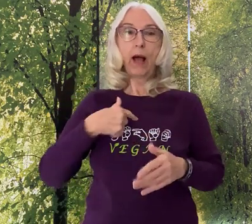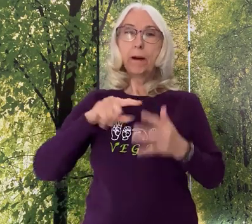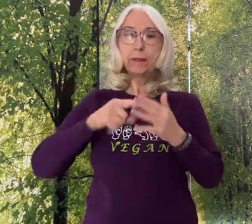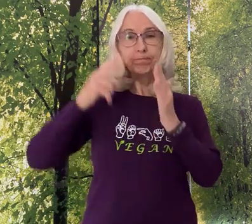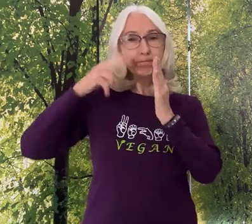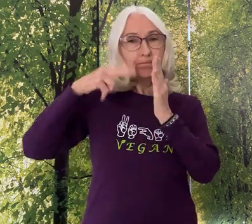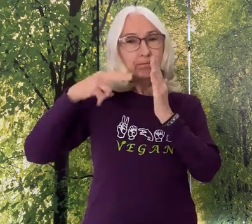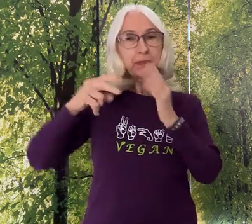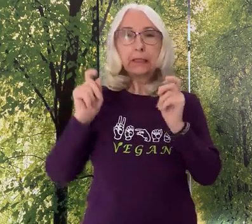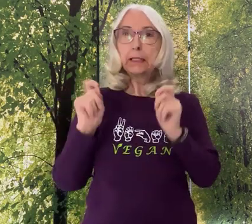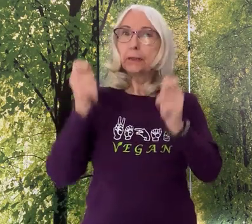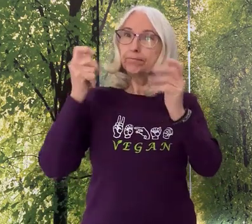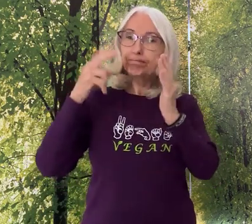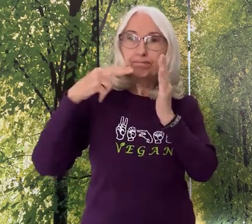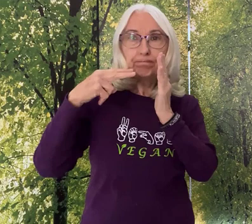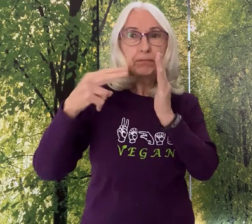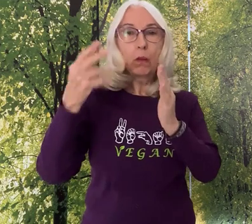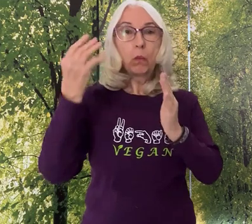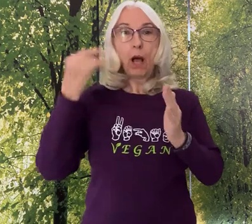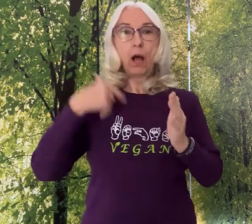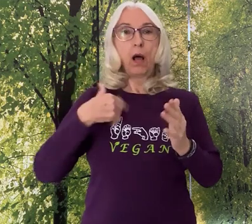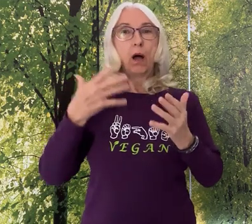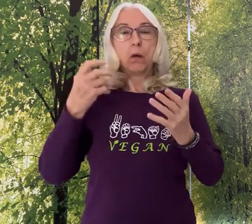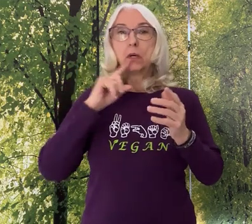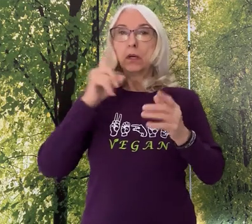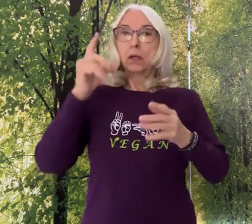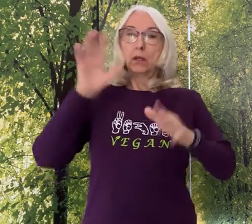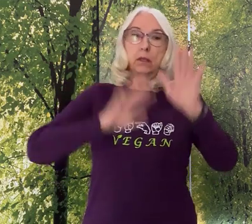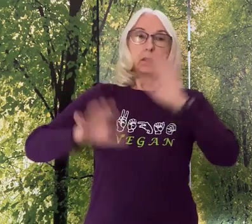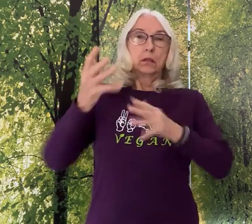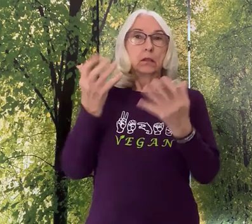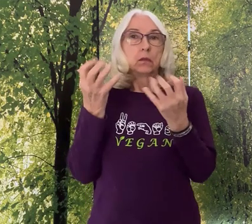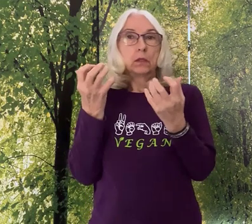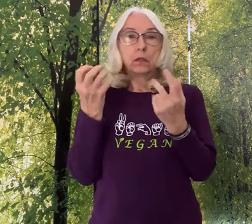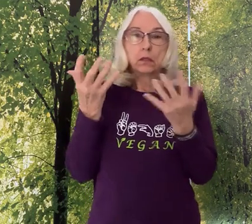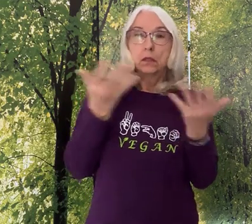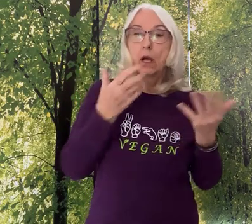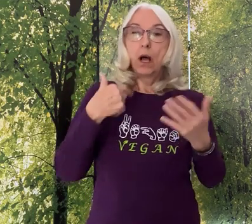I began reading it immediately because I was desperate.